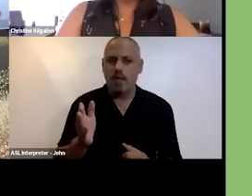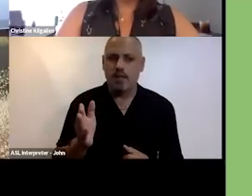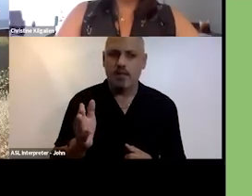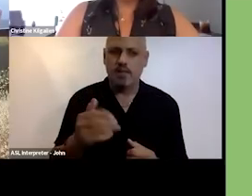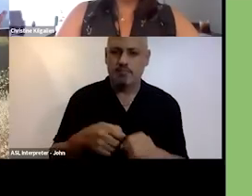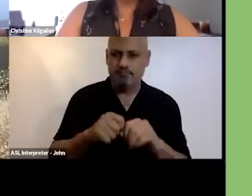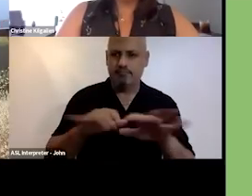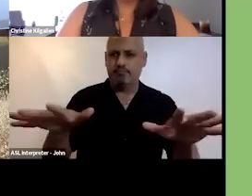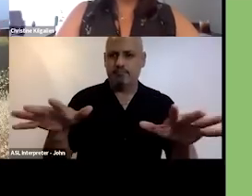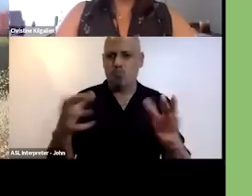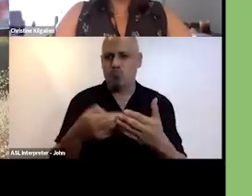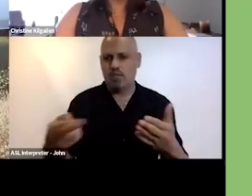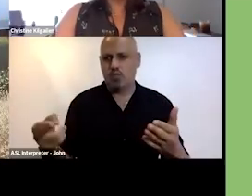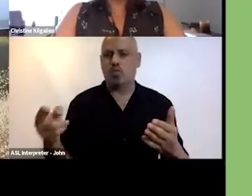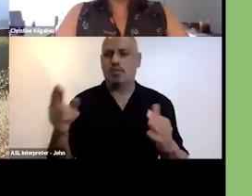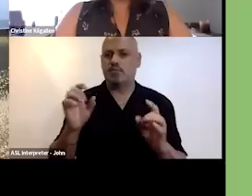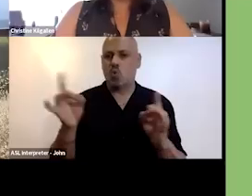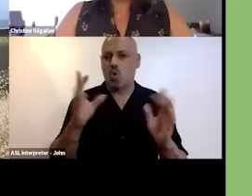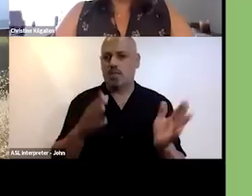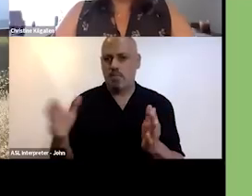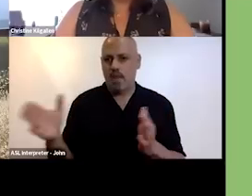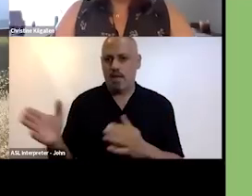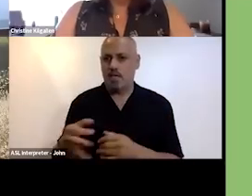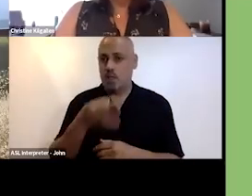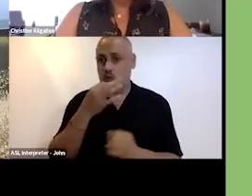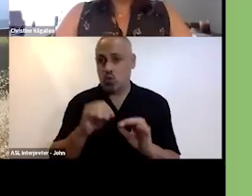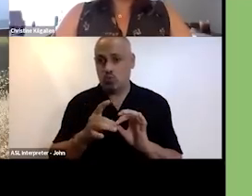We have some resources on crisis planning. We're about to release some more information